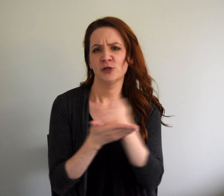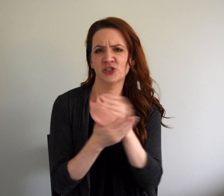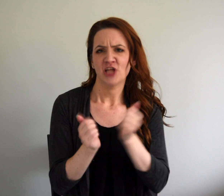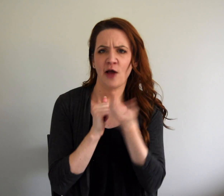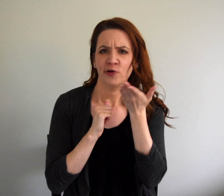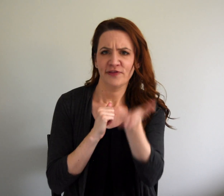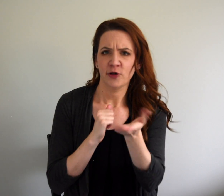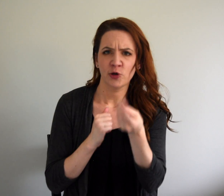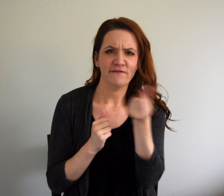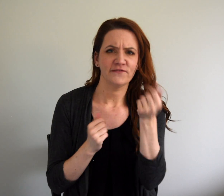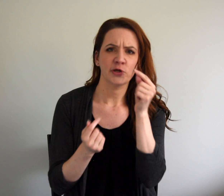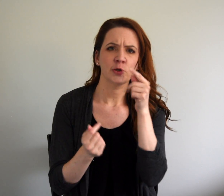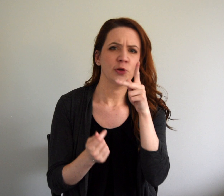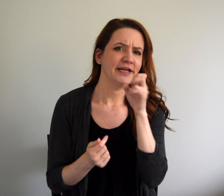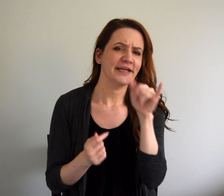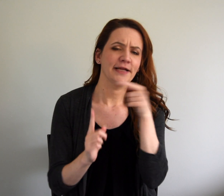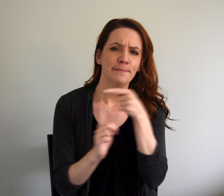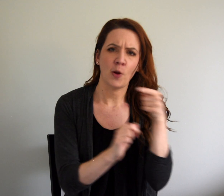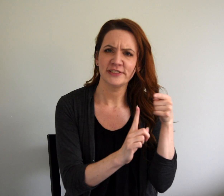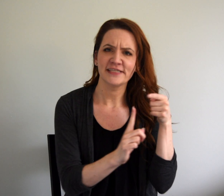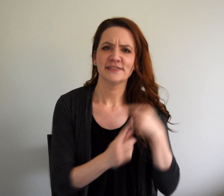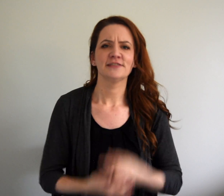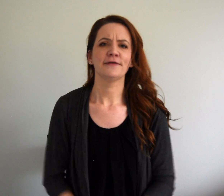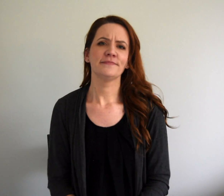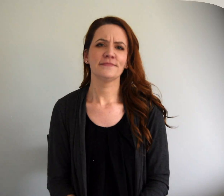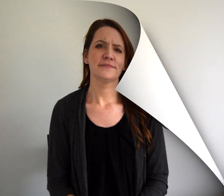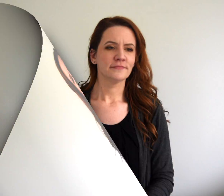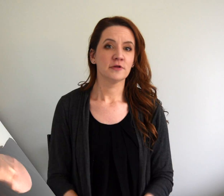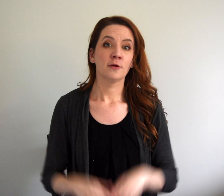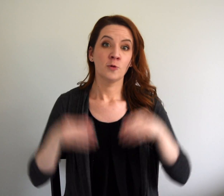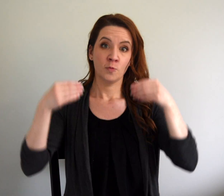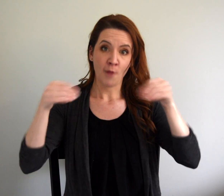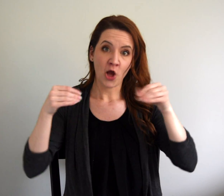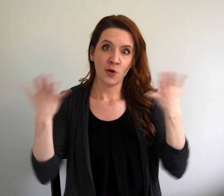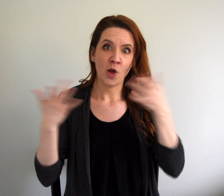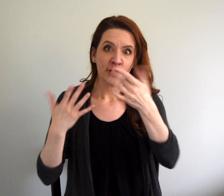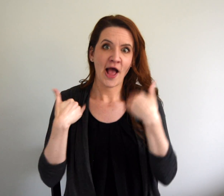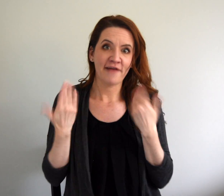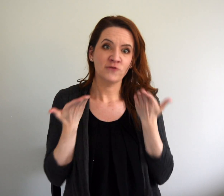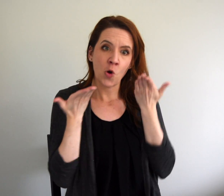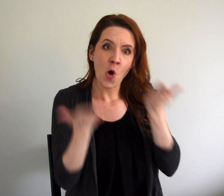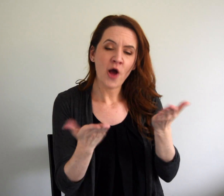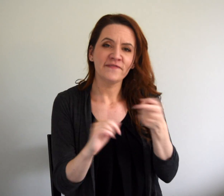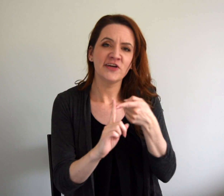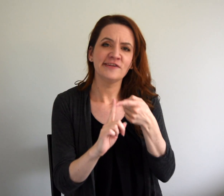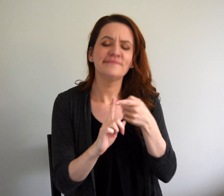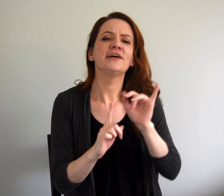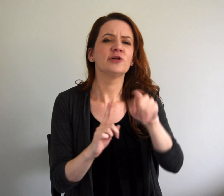learn from them especially on a low budget. I'll share with you a few tips. To